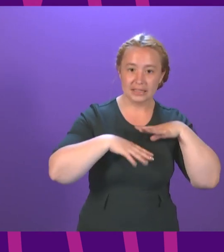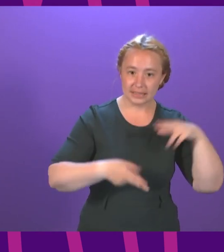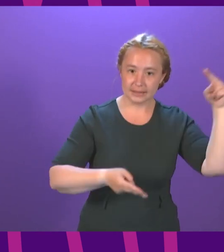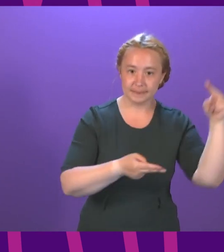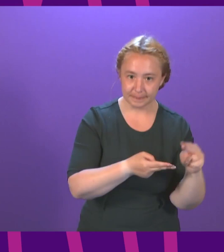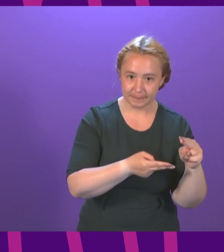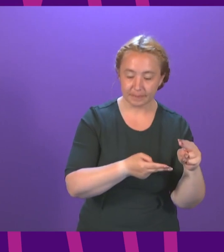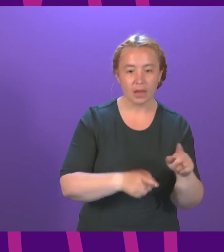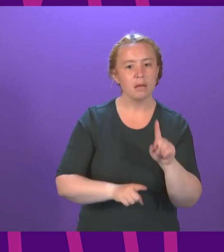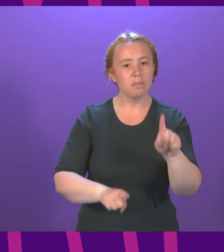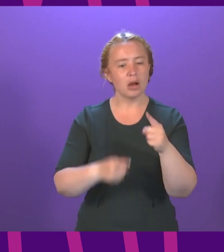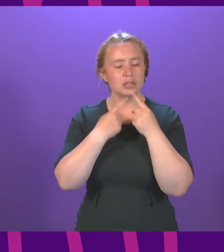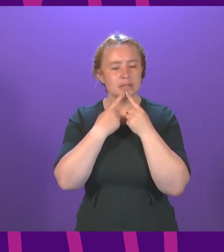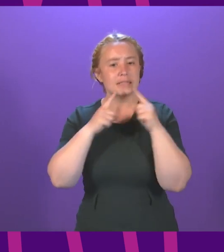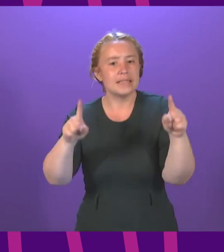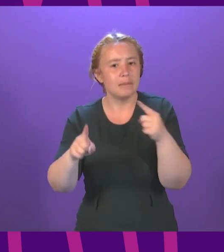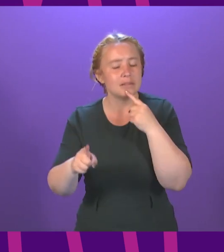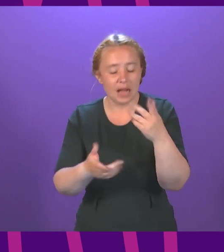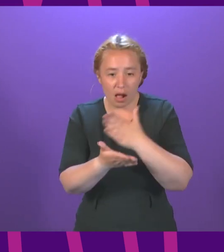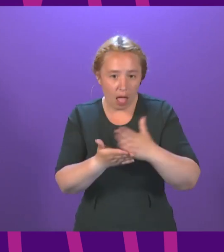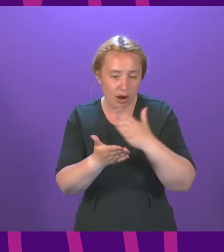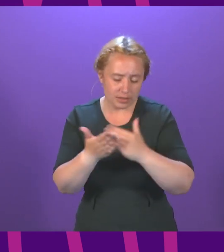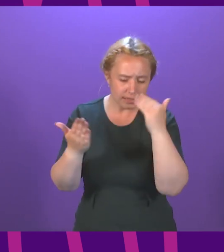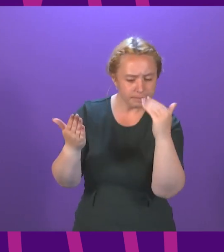although the statement provides some of the clarity and answers that we expected,